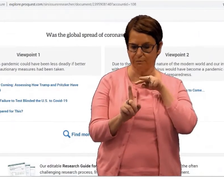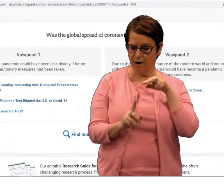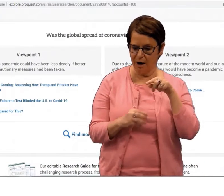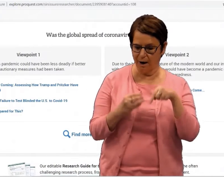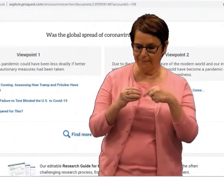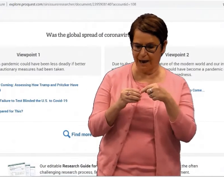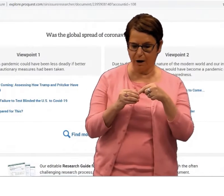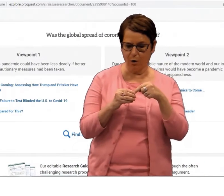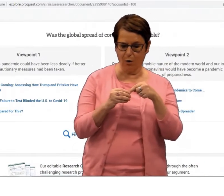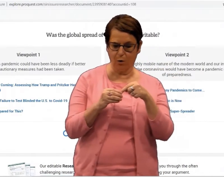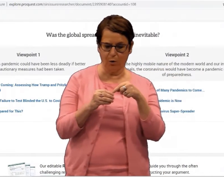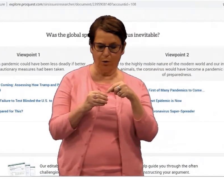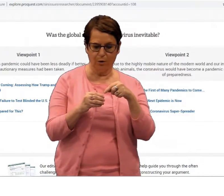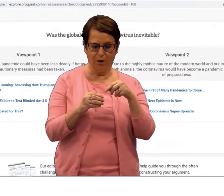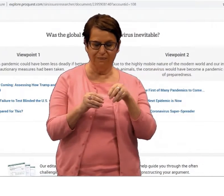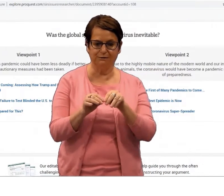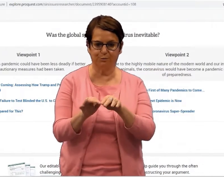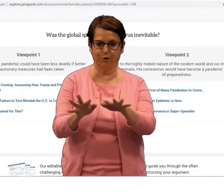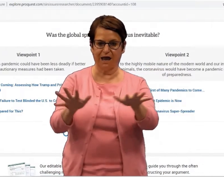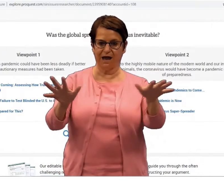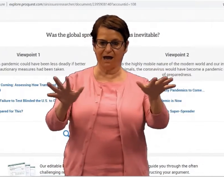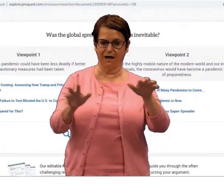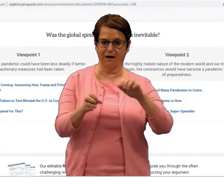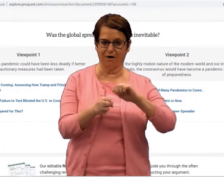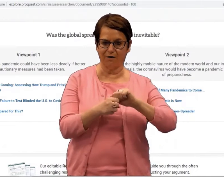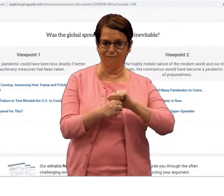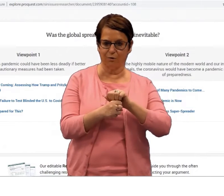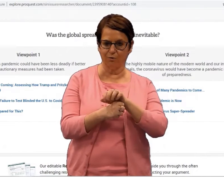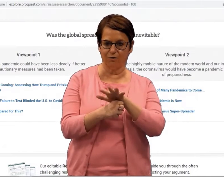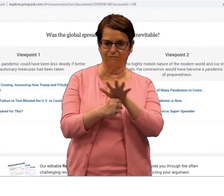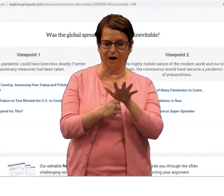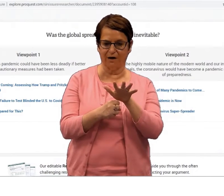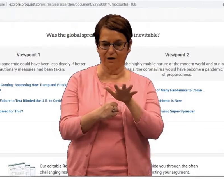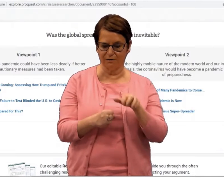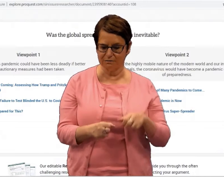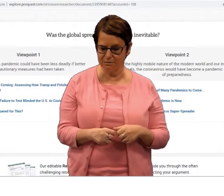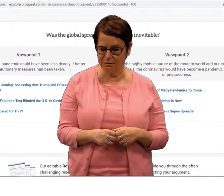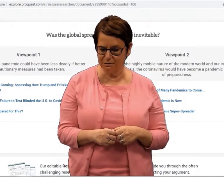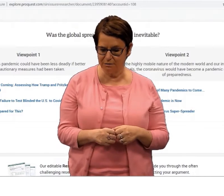It gives you viewpoints about the spread of the coronavirus.